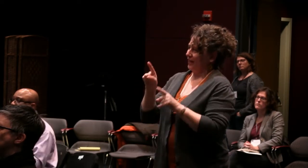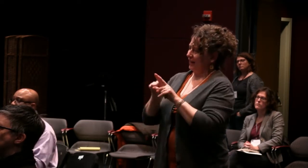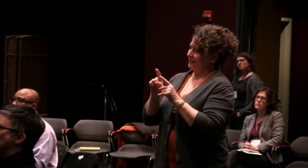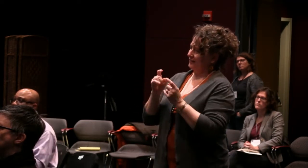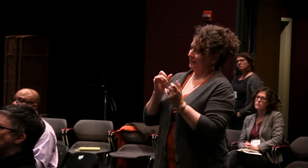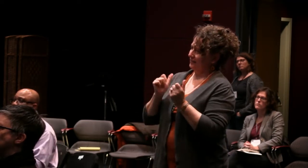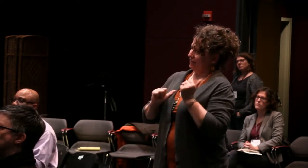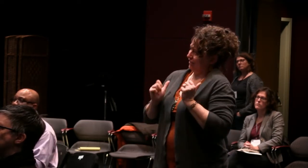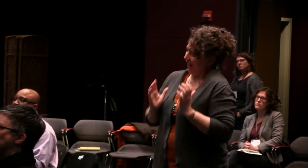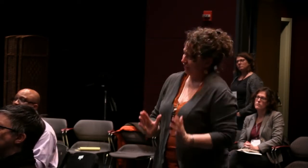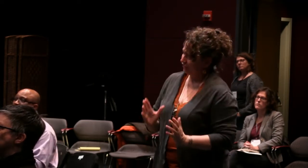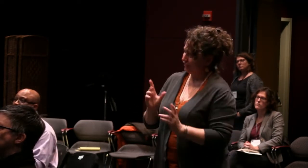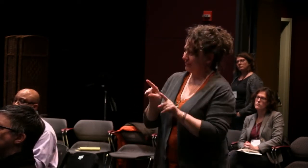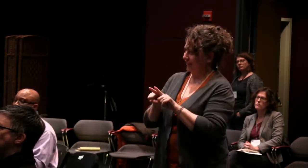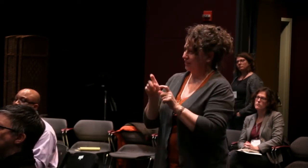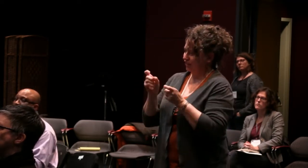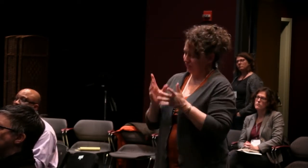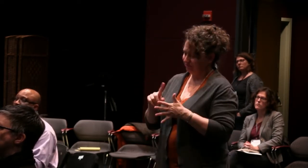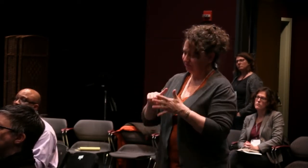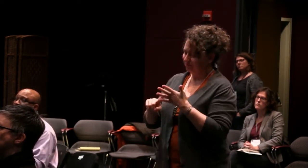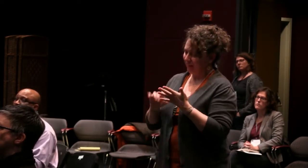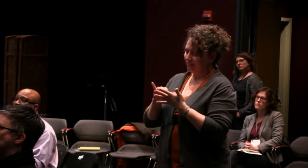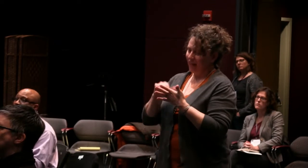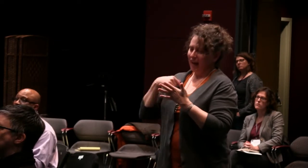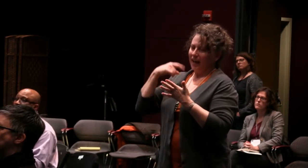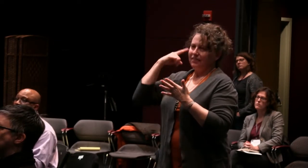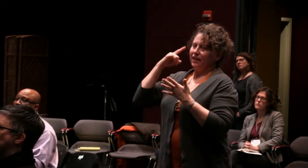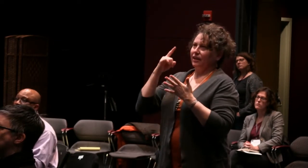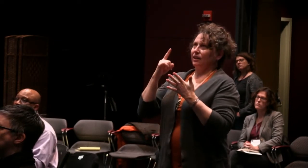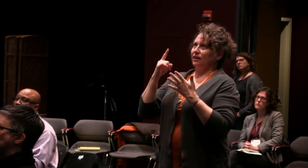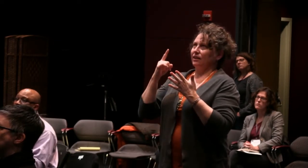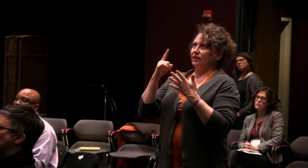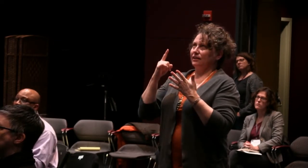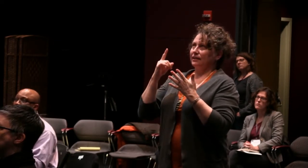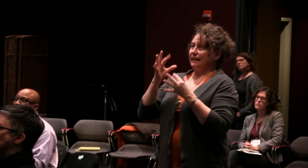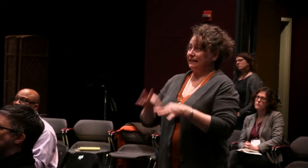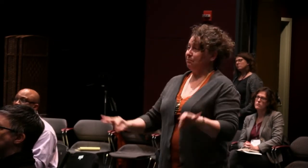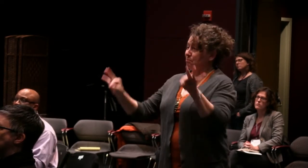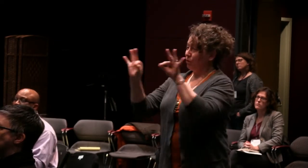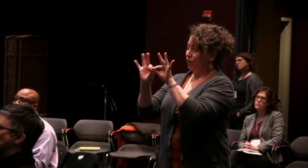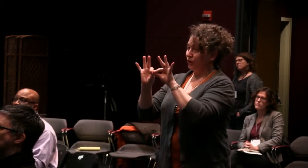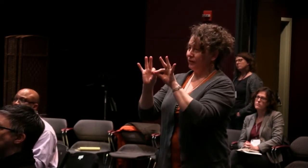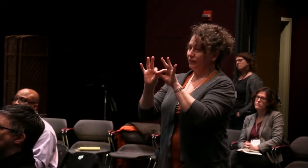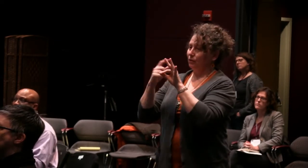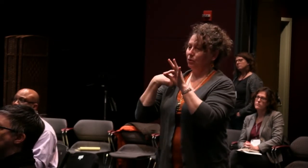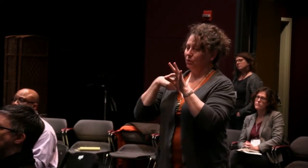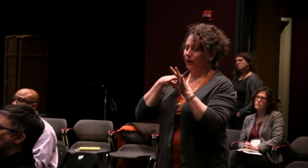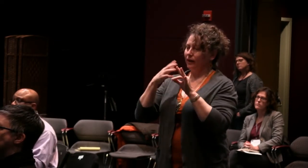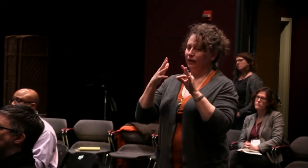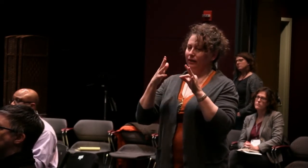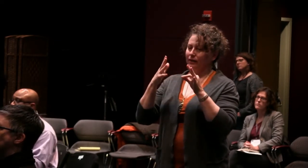How do you find personal growth when you're doing all this business, and you're so engaged in that?